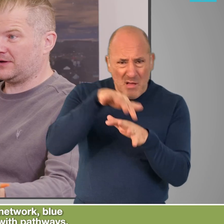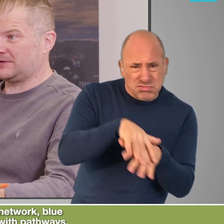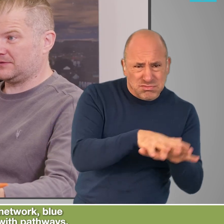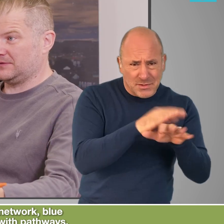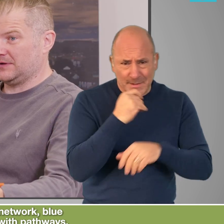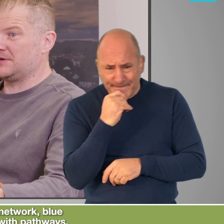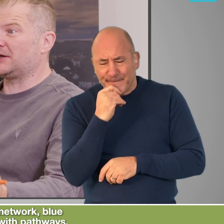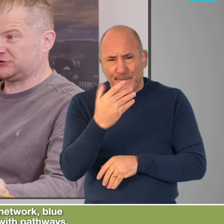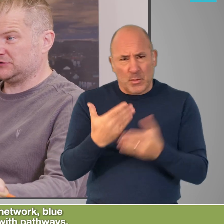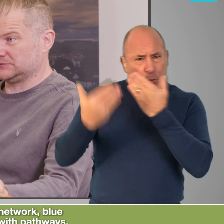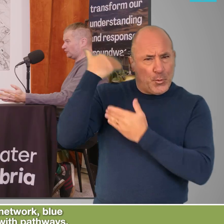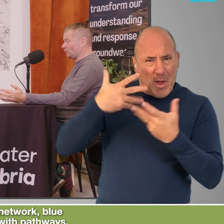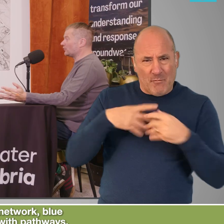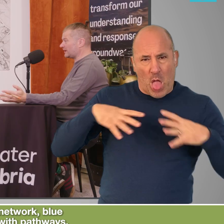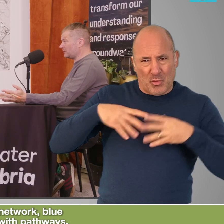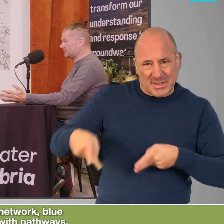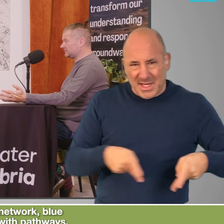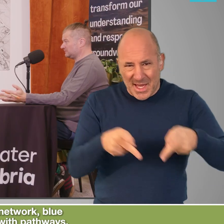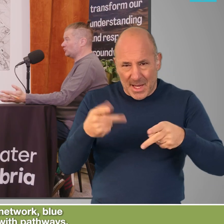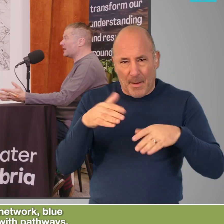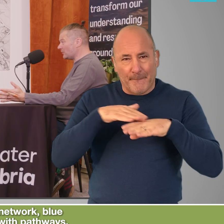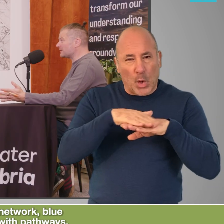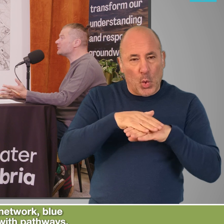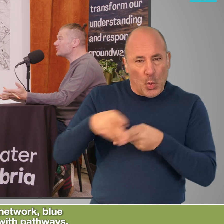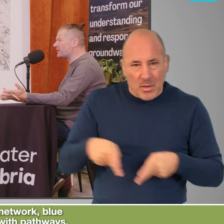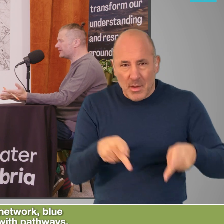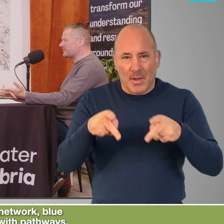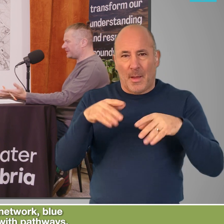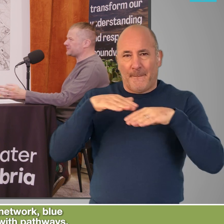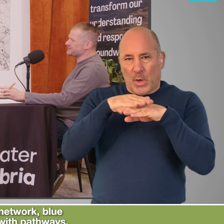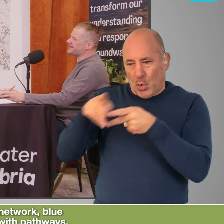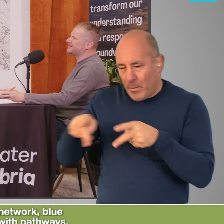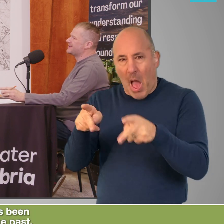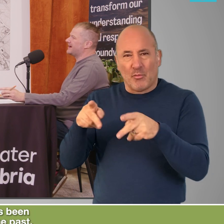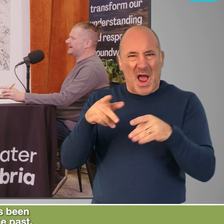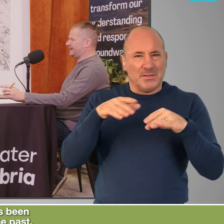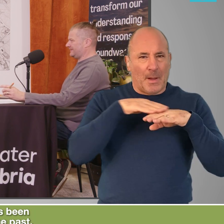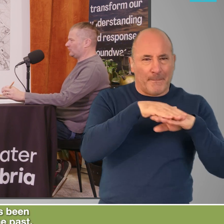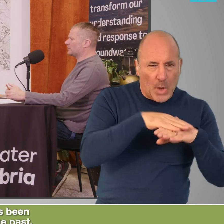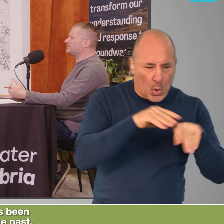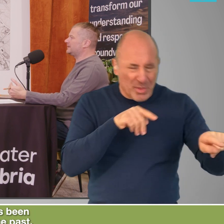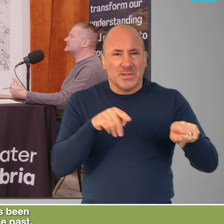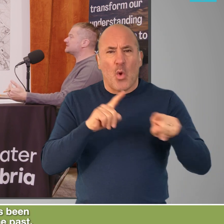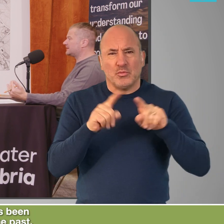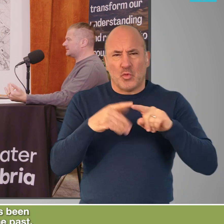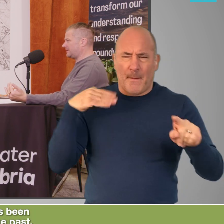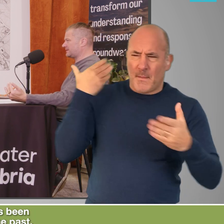historic natural water network, blue network, blue network with pathways, and then what's been engineered in the past,